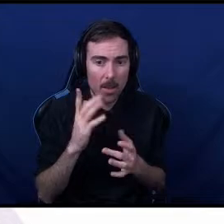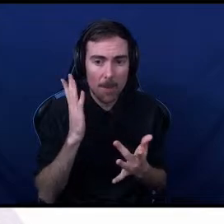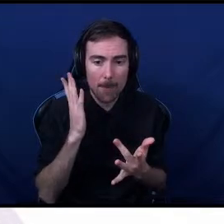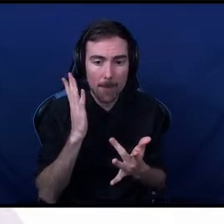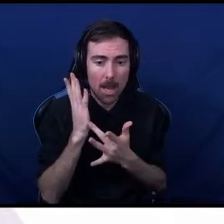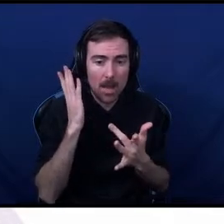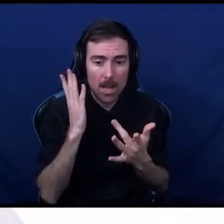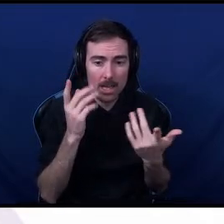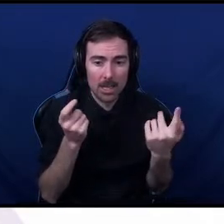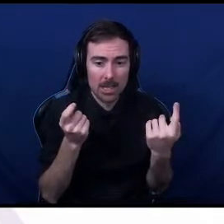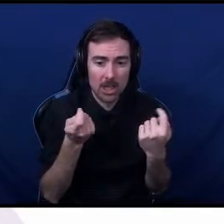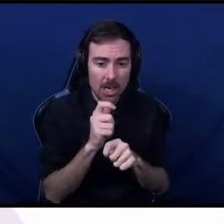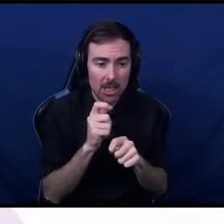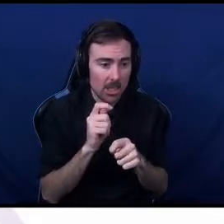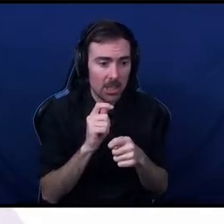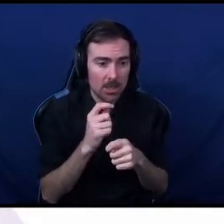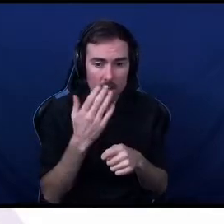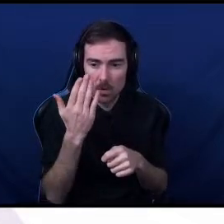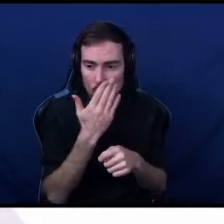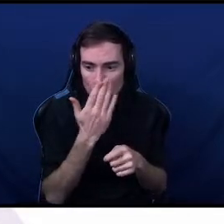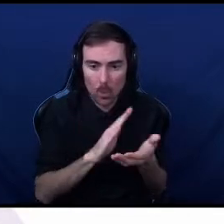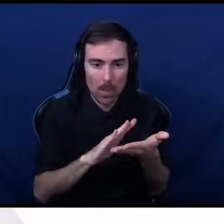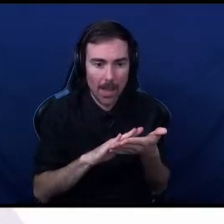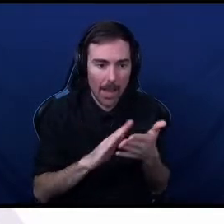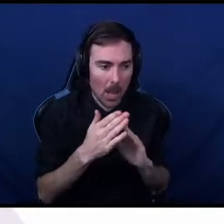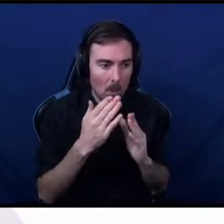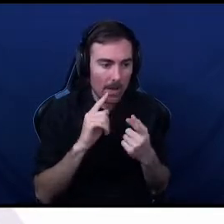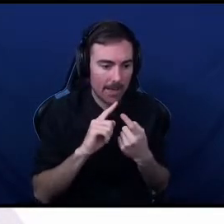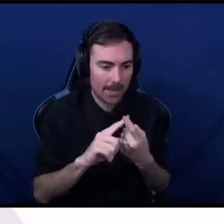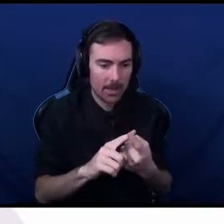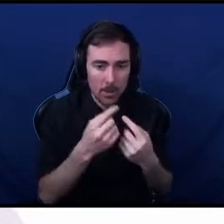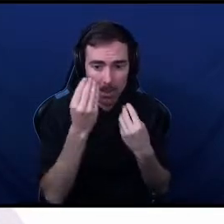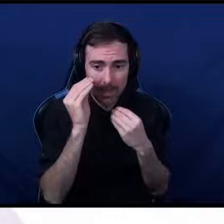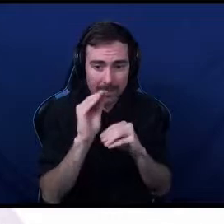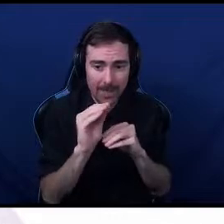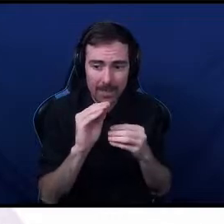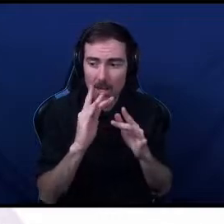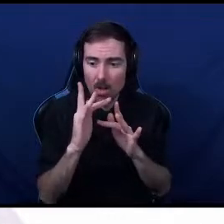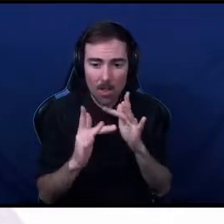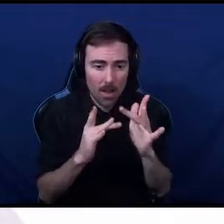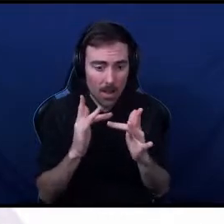schools and being able to educate kids online. And there was a whole bunch of kind of challenges around that. The